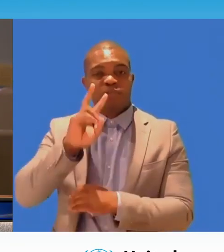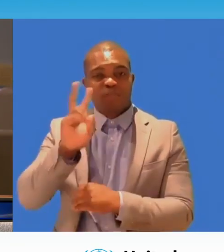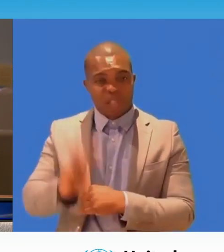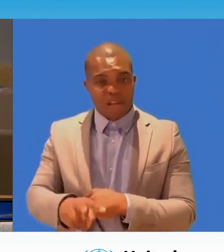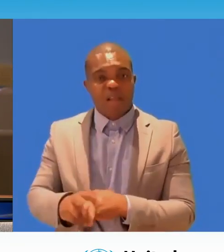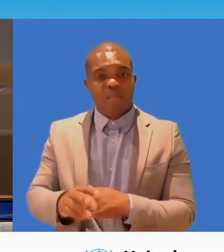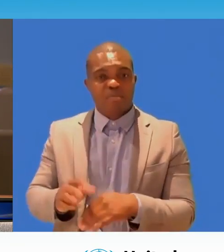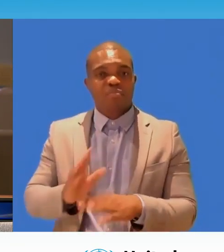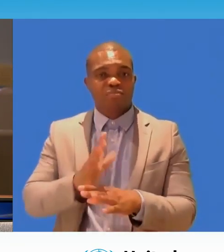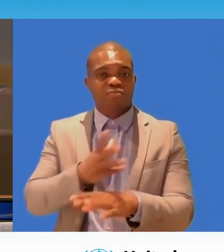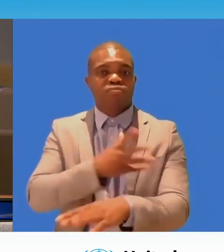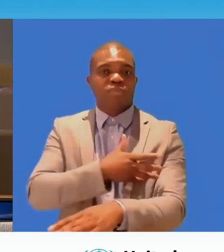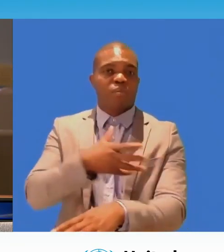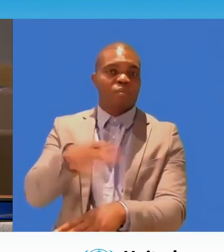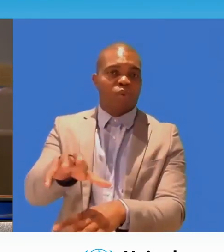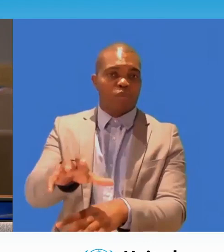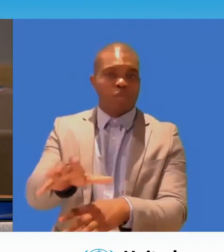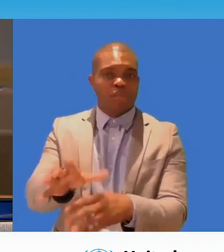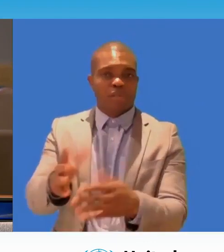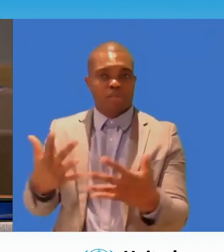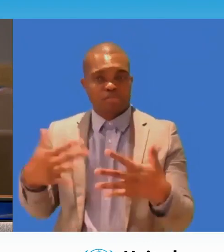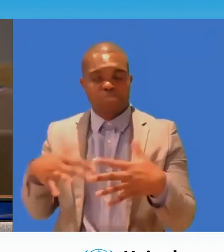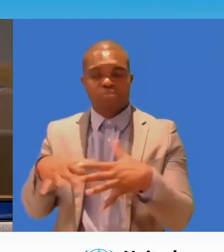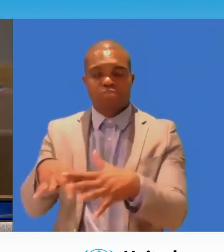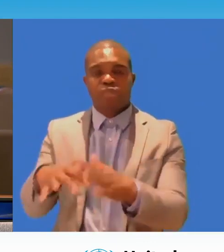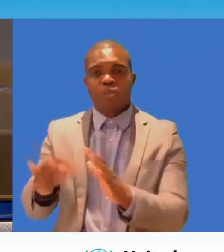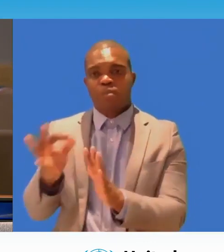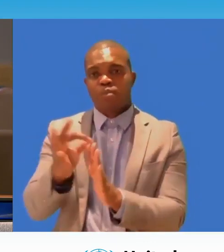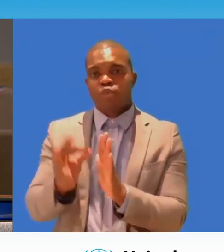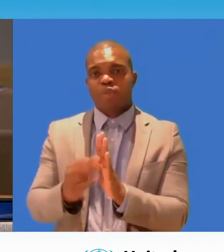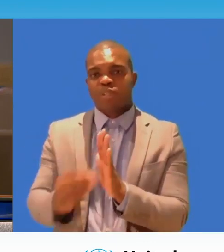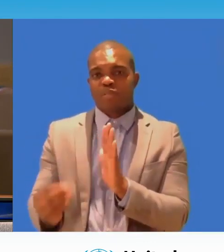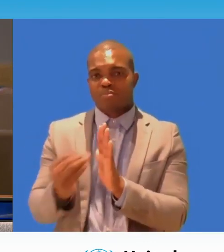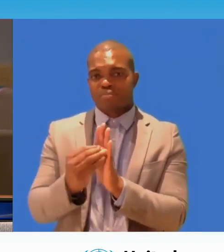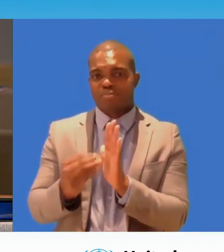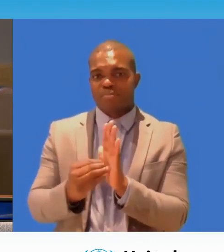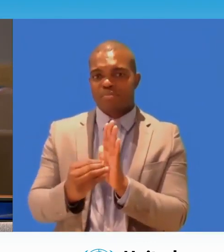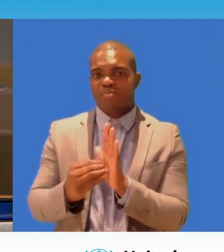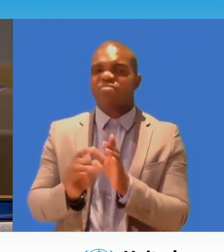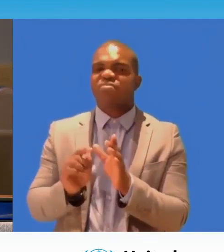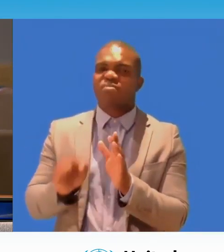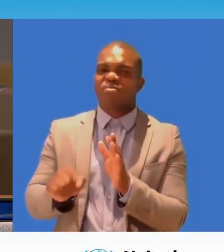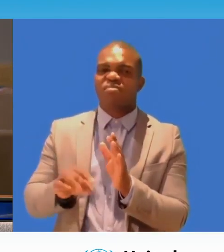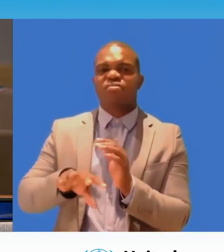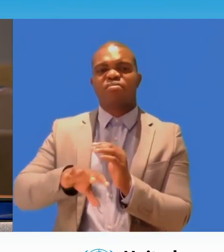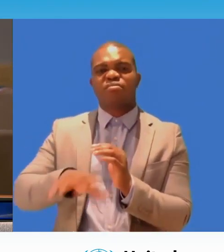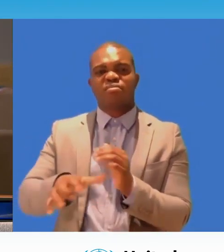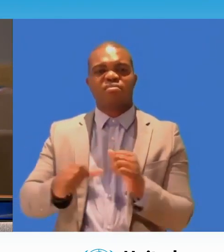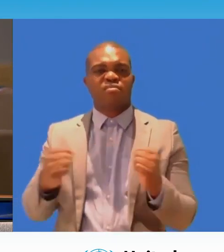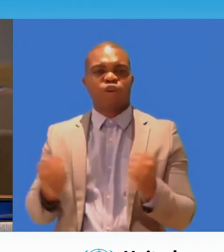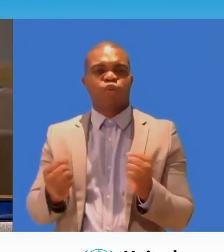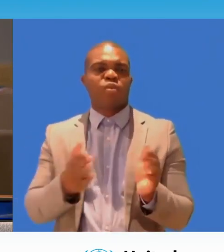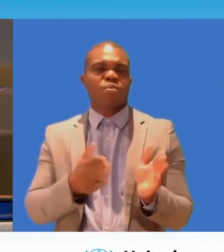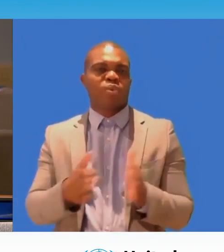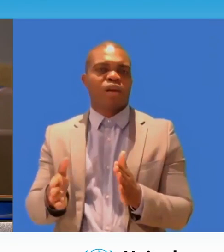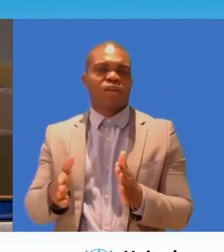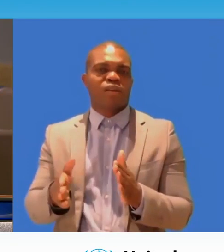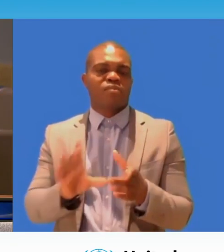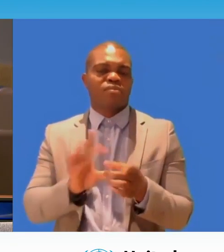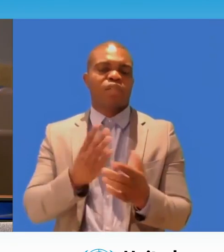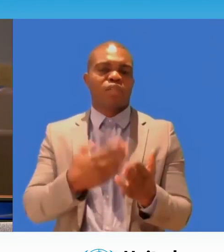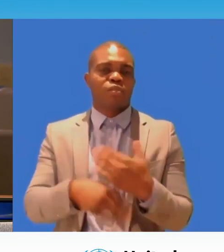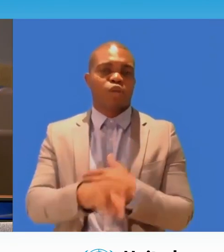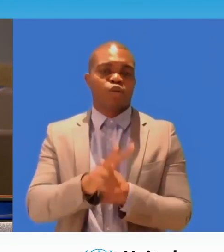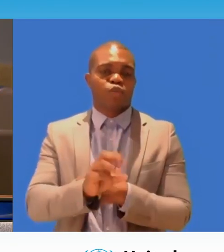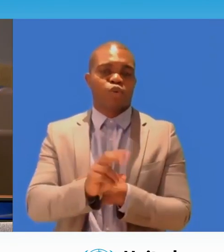2020 2030 prioritize non-discrimination equal participation and accessible services and